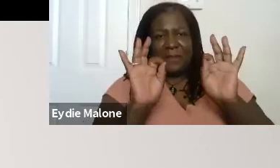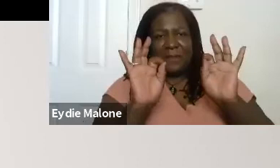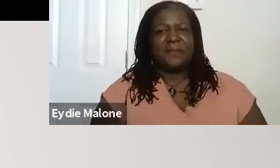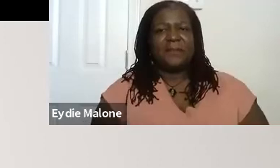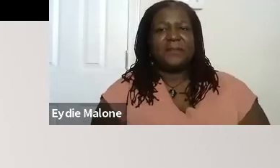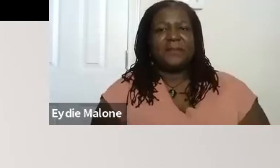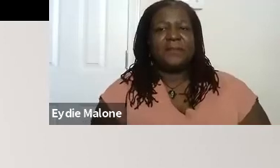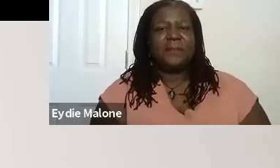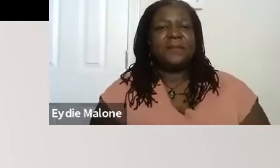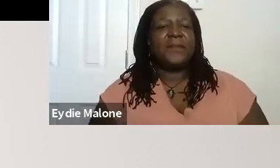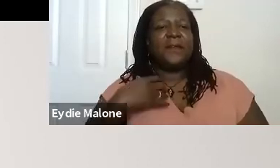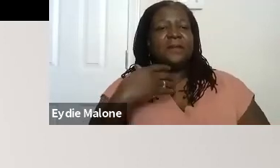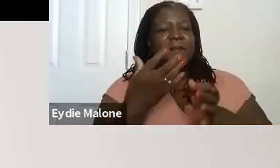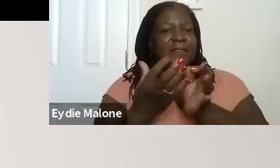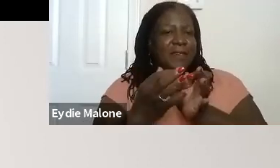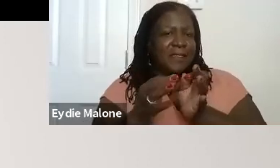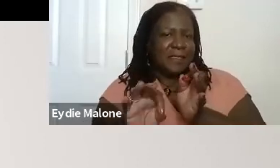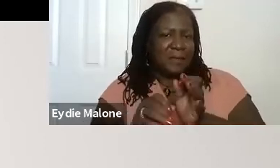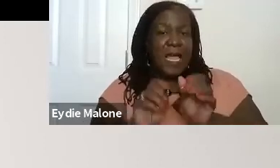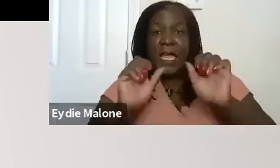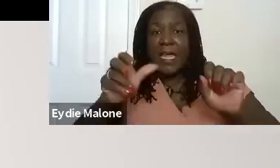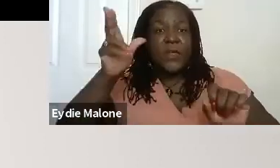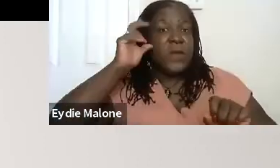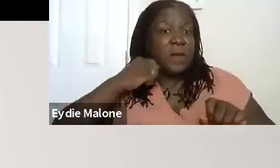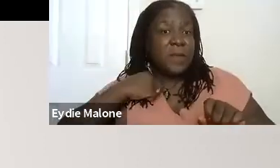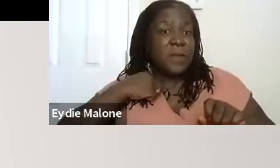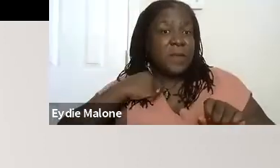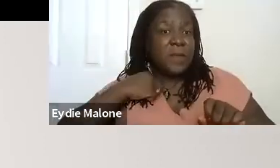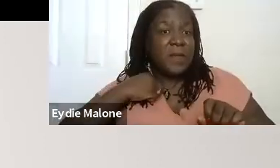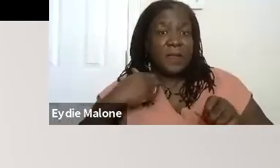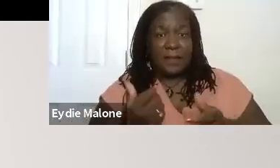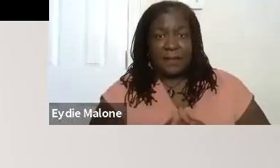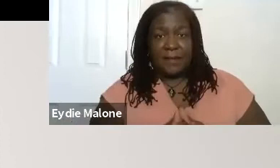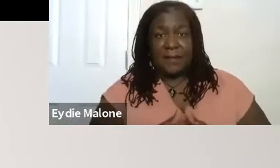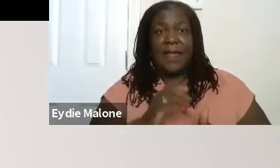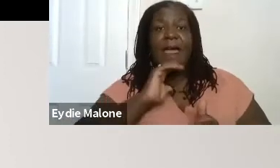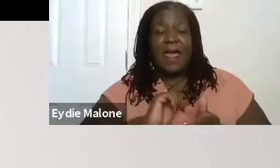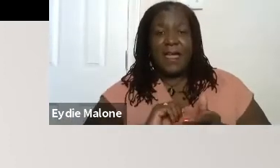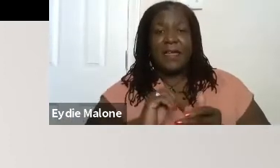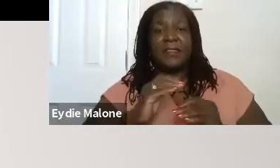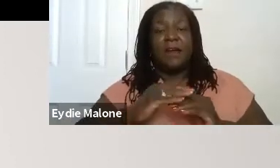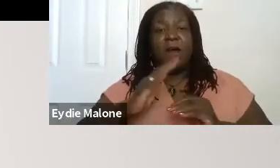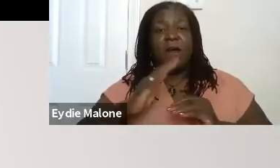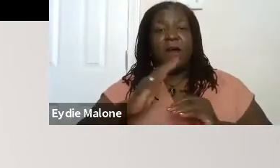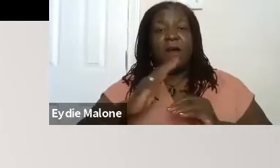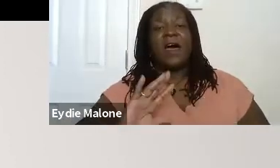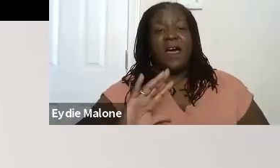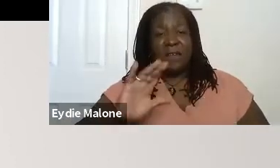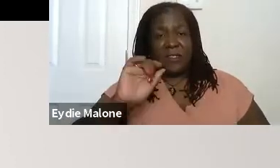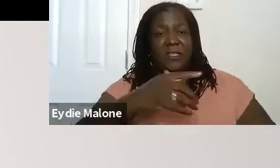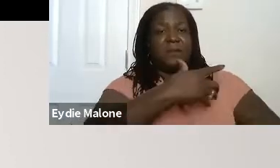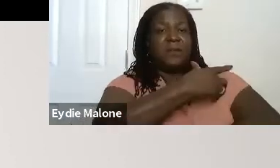simply with nearly everyone, age 5 and older, should get a COVID-19 vaccine as soon as possible.